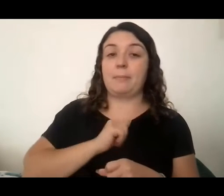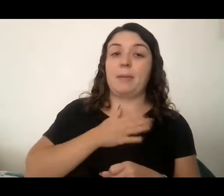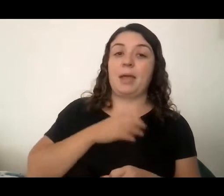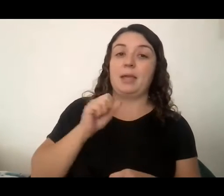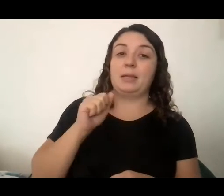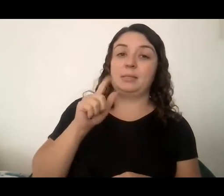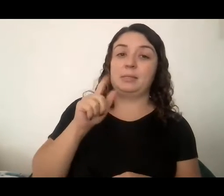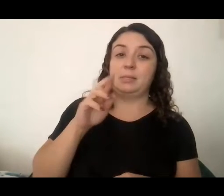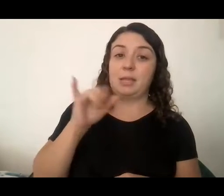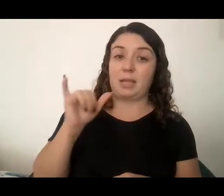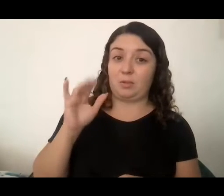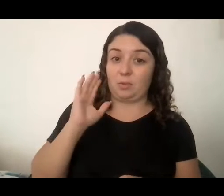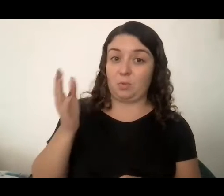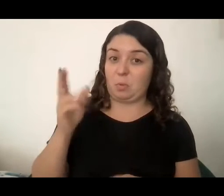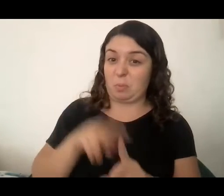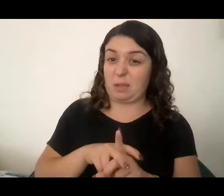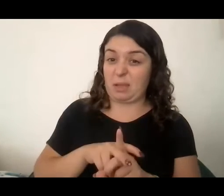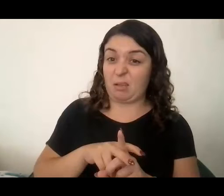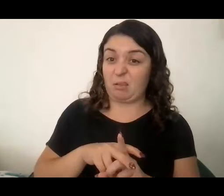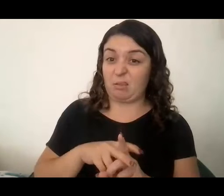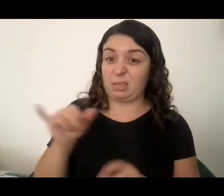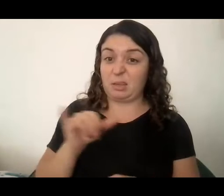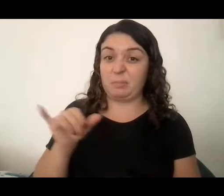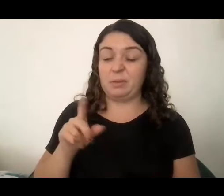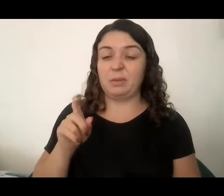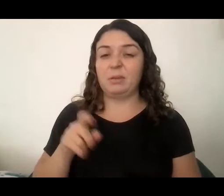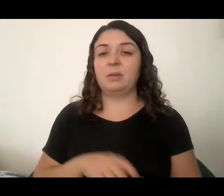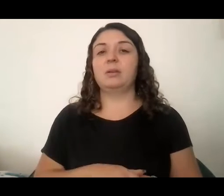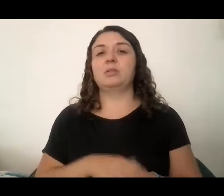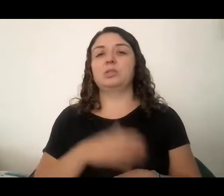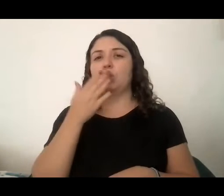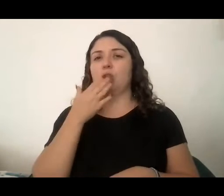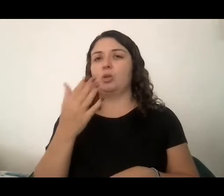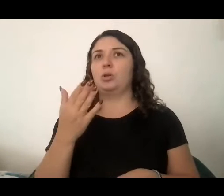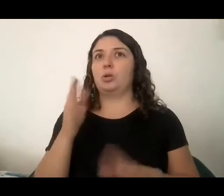Great question. Yeah, so that's a great question, and the answer is yes,